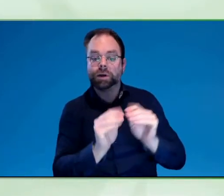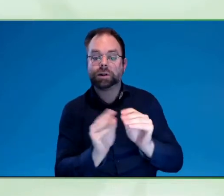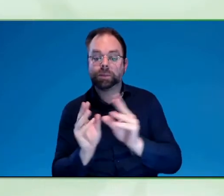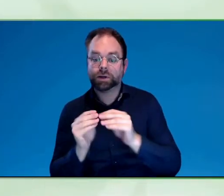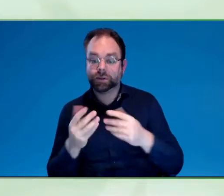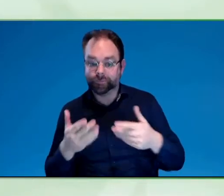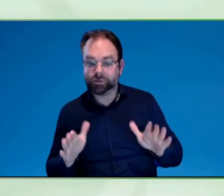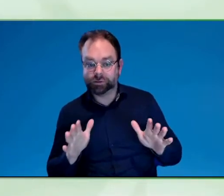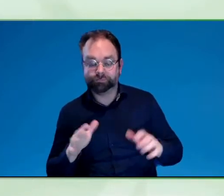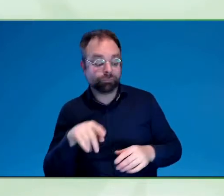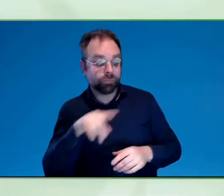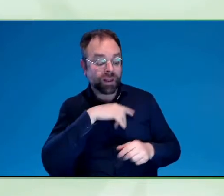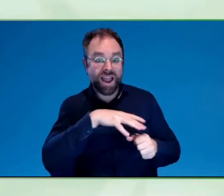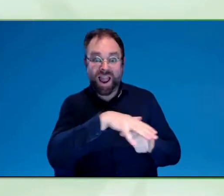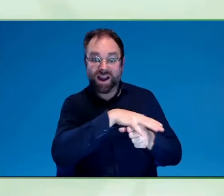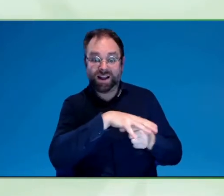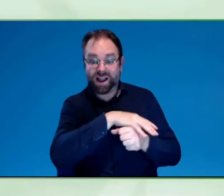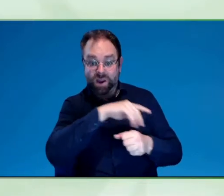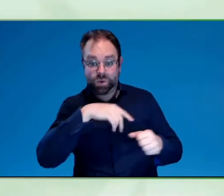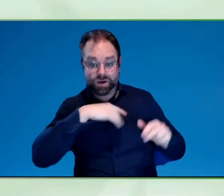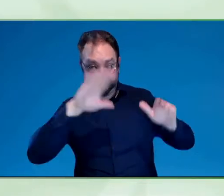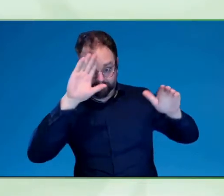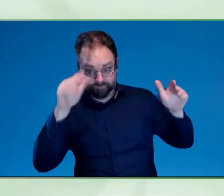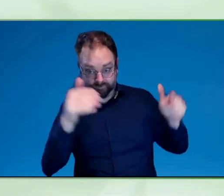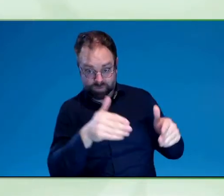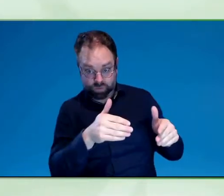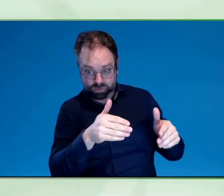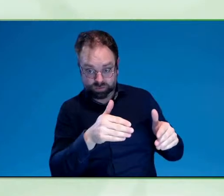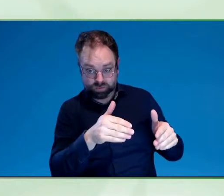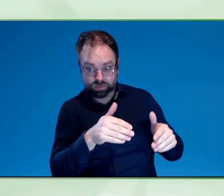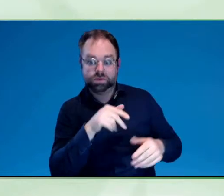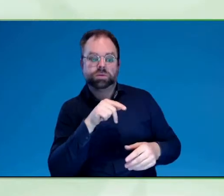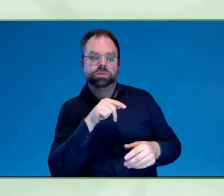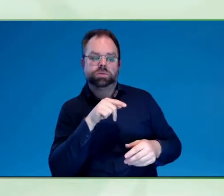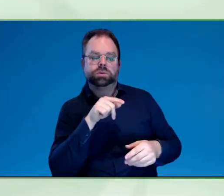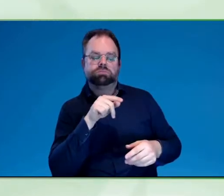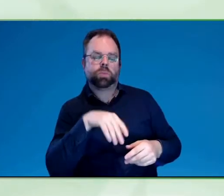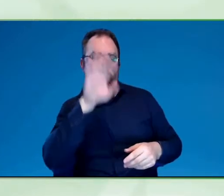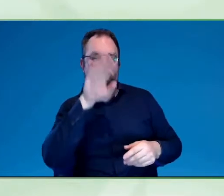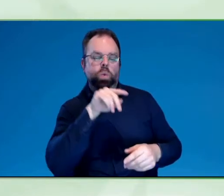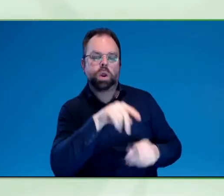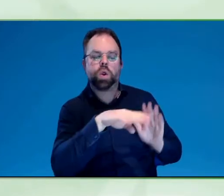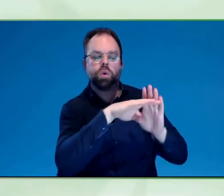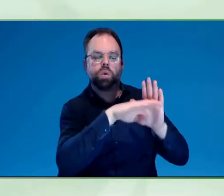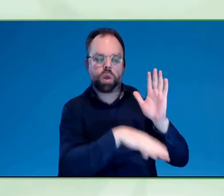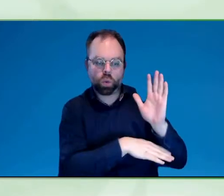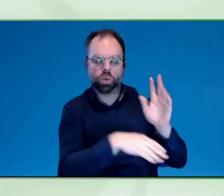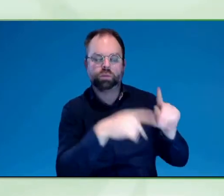about the reason we are working in, working with the culture and the available resources